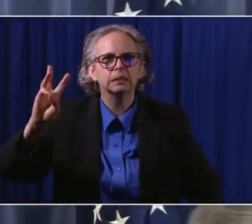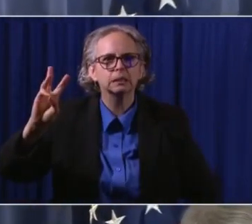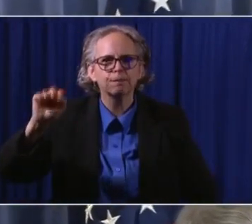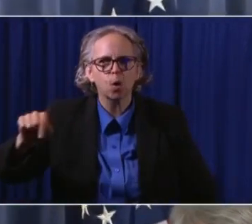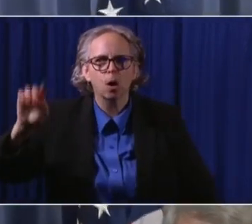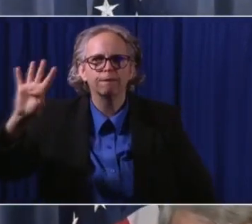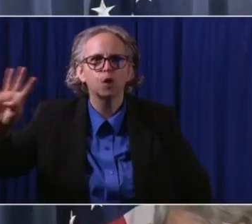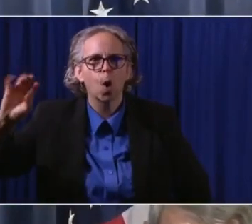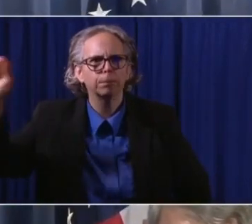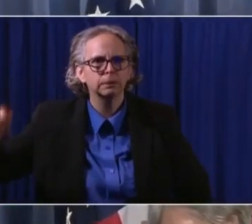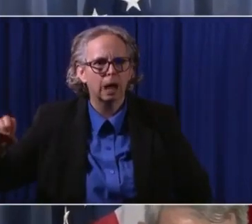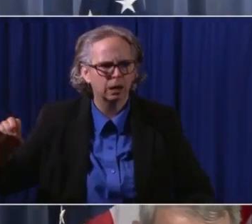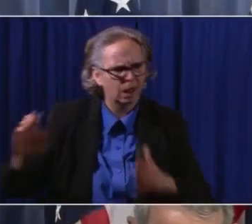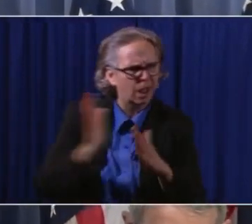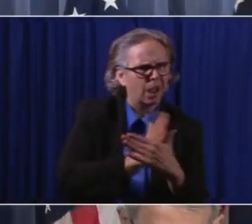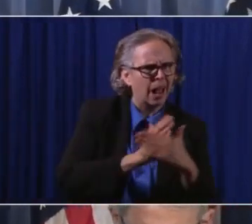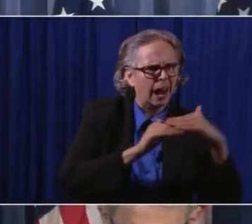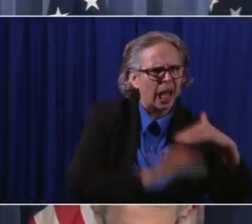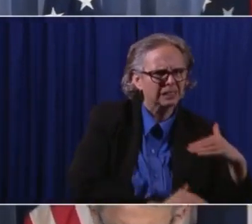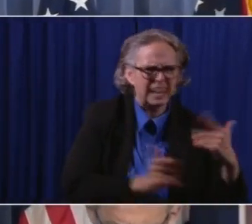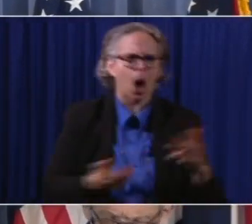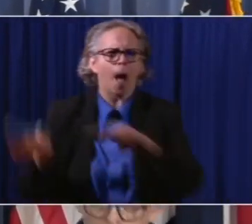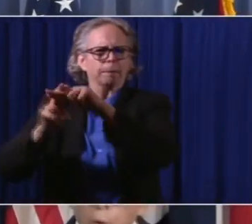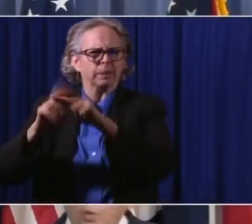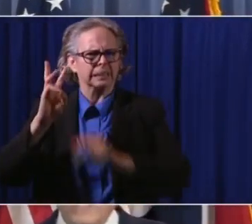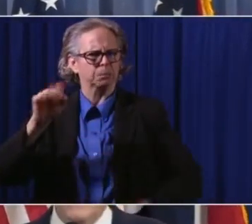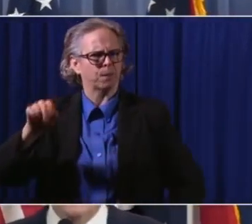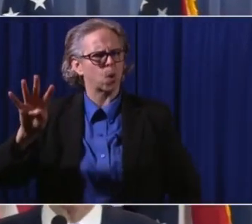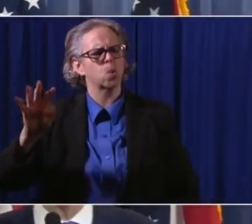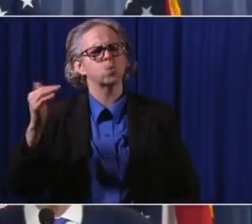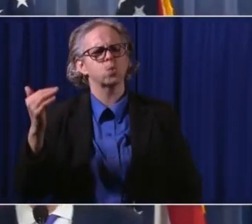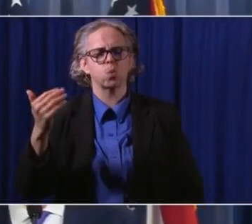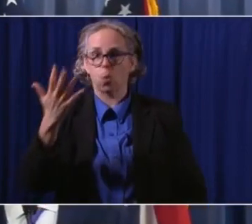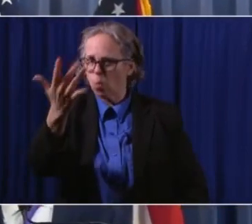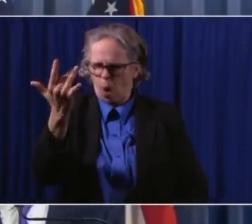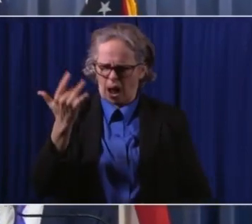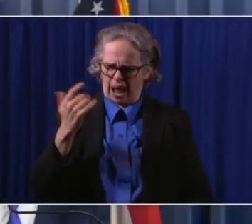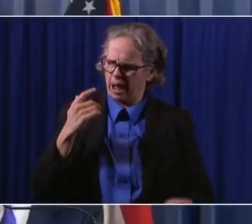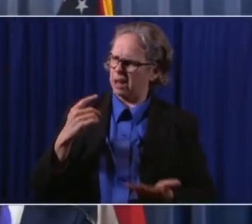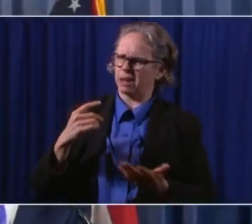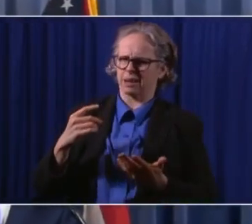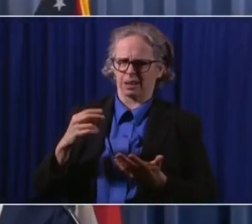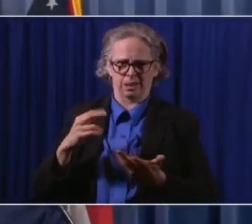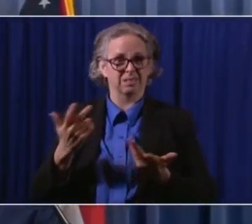THAT HAS HOVERED BETWEEN FOUR AND SIX FOR SOME TIME. THIS IS A HIGHER NUMBER WE DON'T PARTICULARLY LIKE THAT NUMBER.